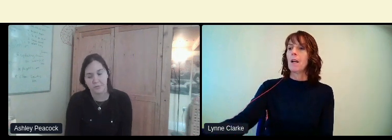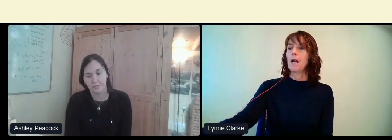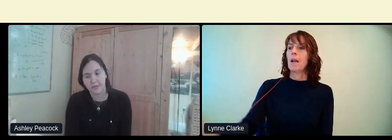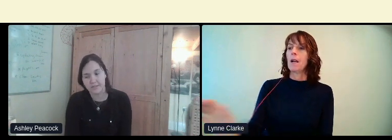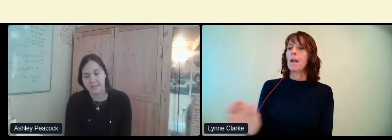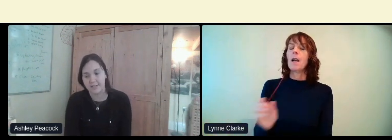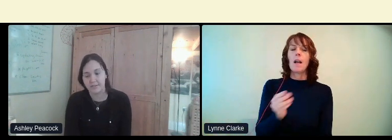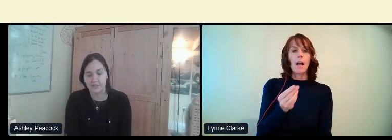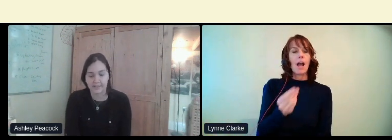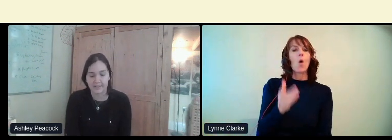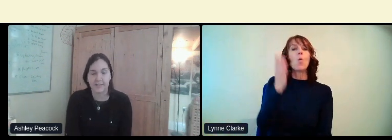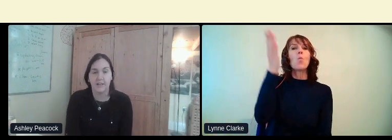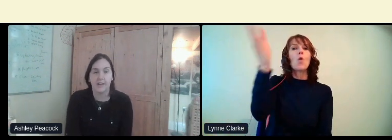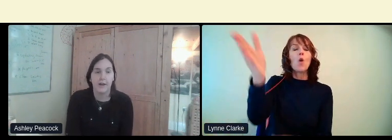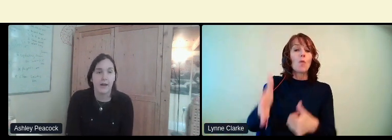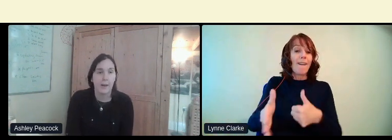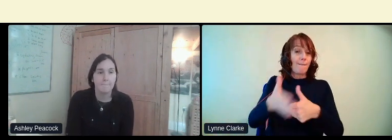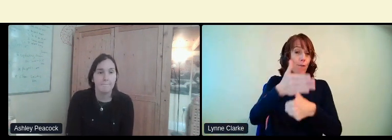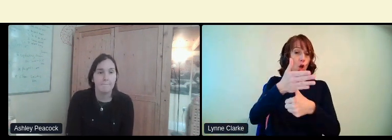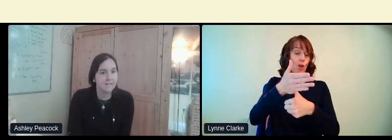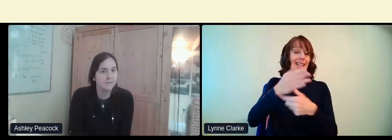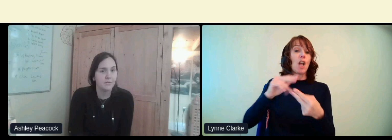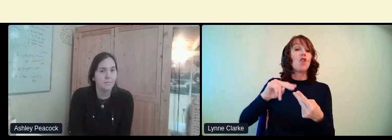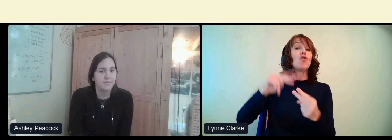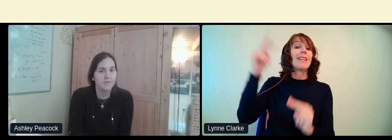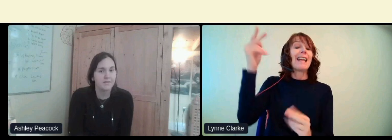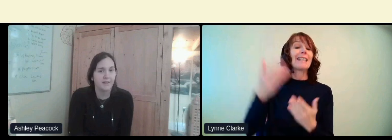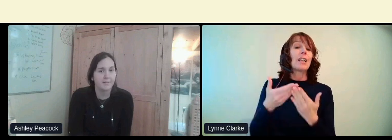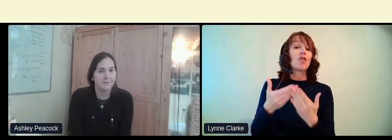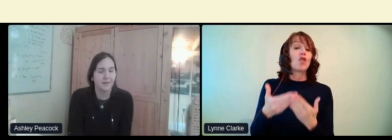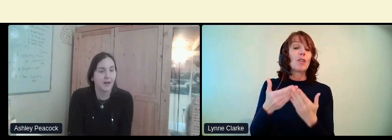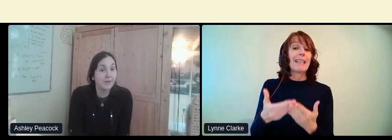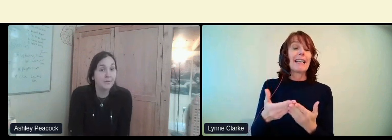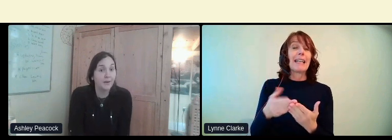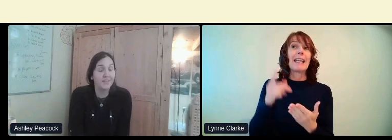group University in Genetics but they didn't know the months of the year. I don't know how